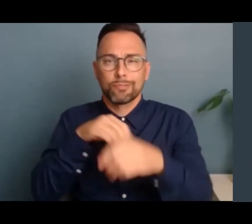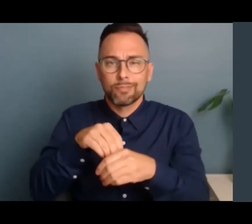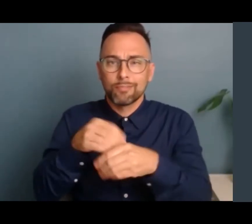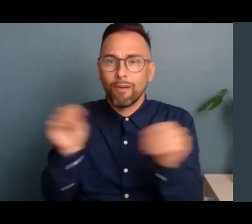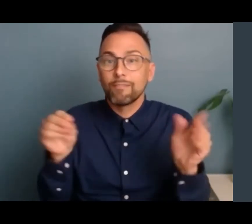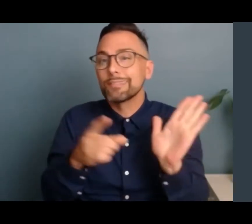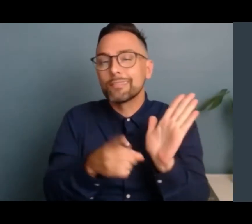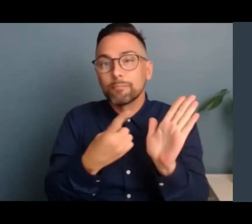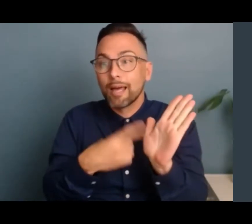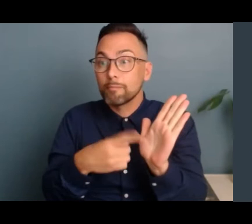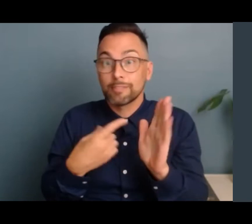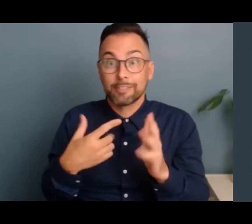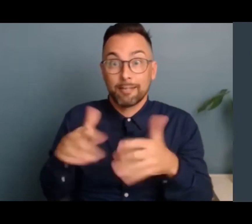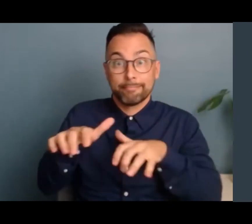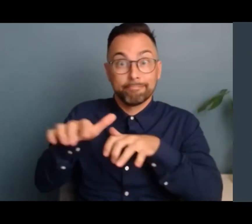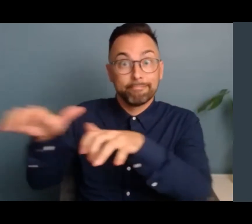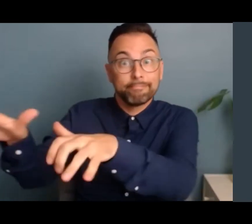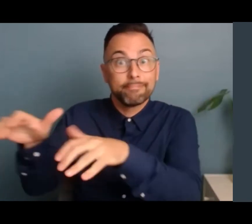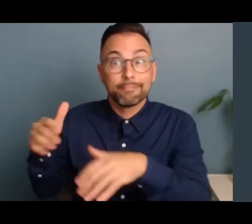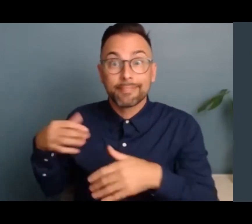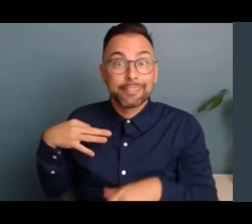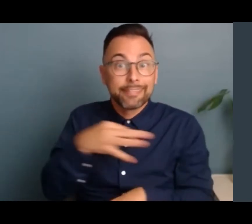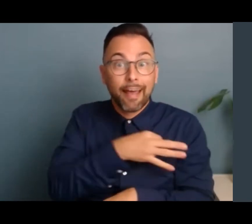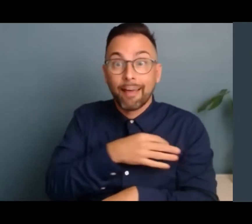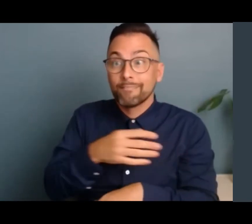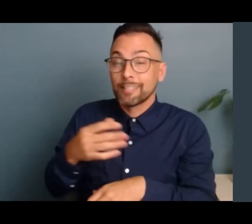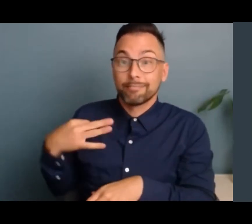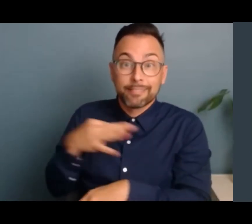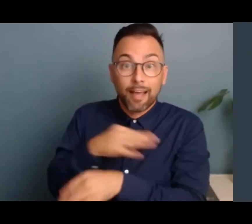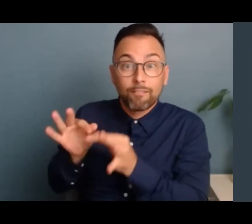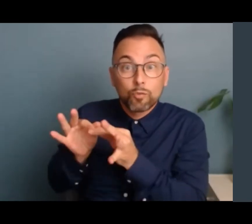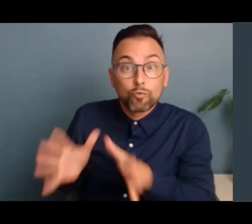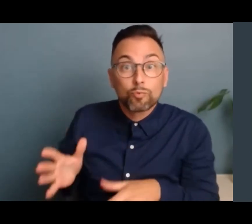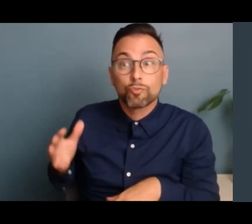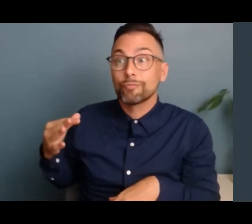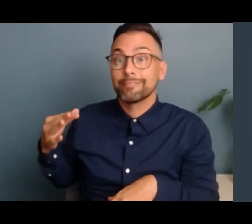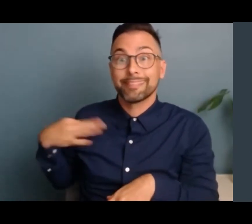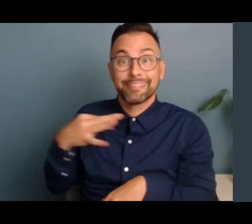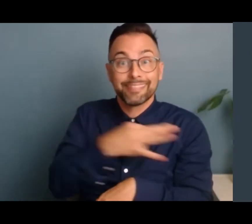Disability Services offices have different types of structure. Sometimes there are staff interpreters,